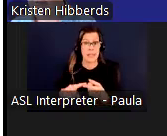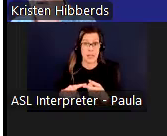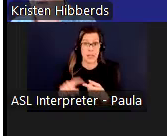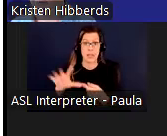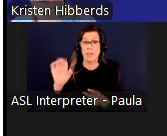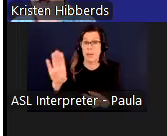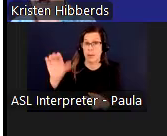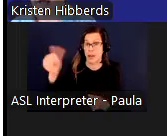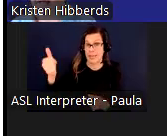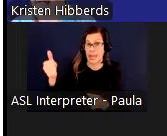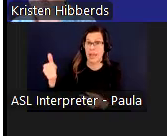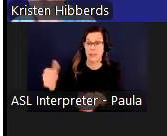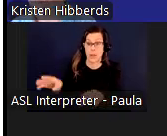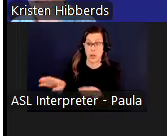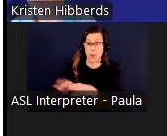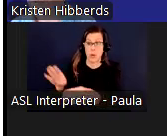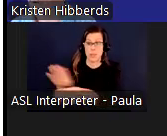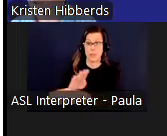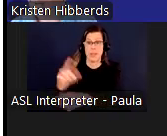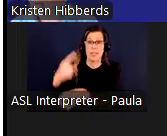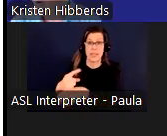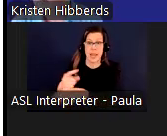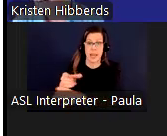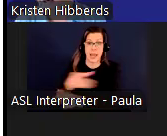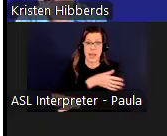So we'll, I'll go ahead and open it up if there's